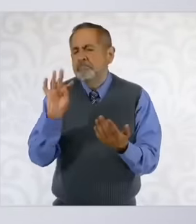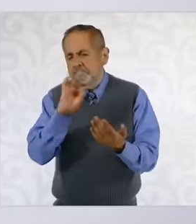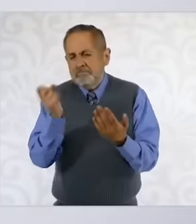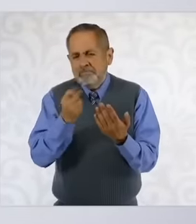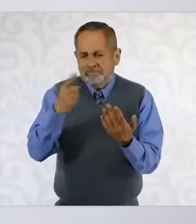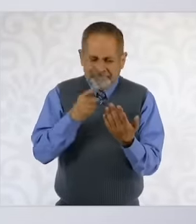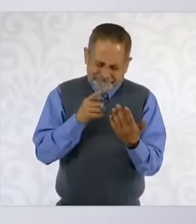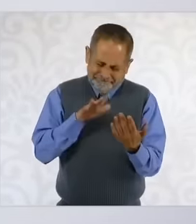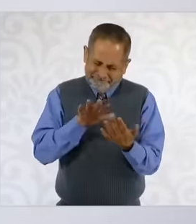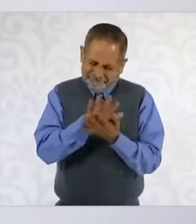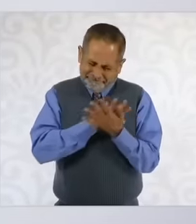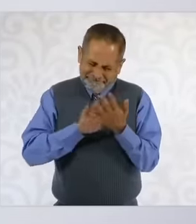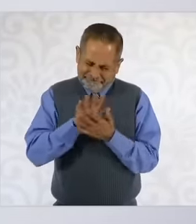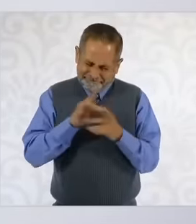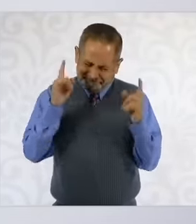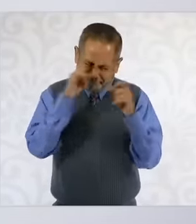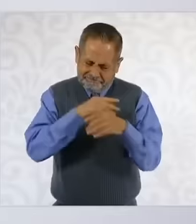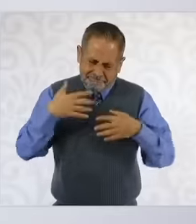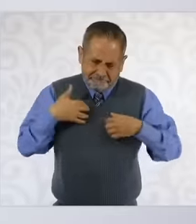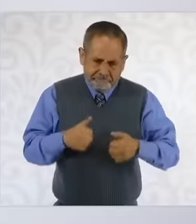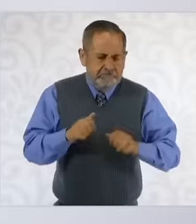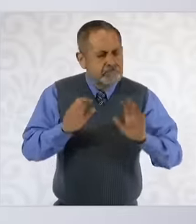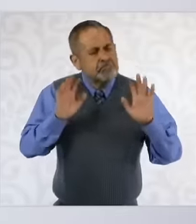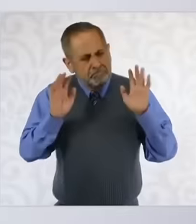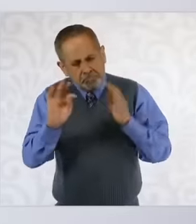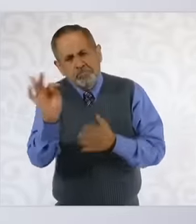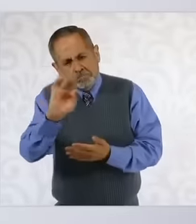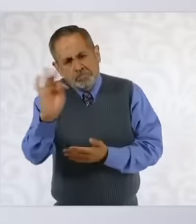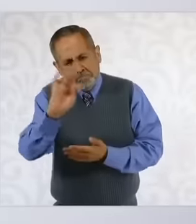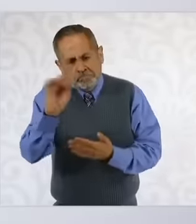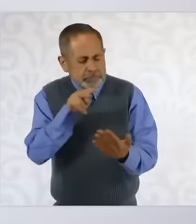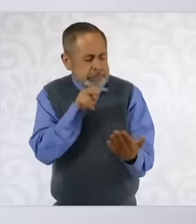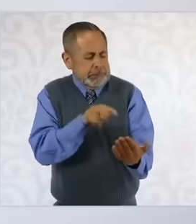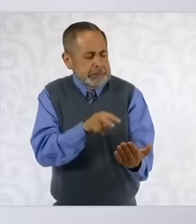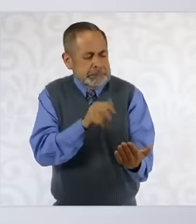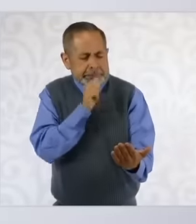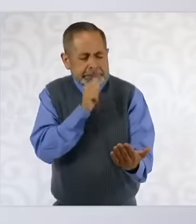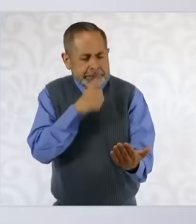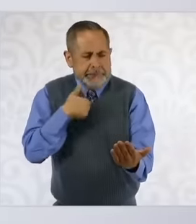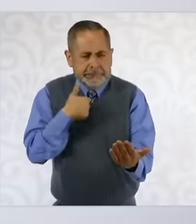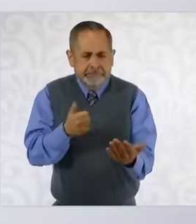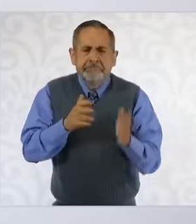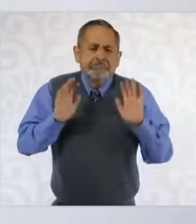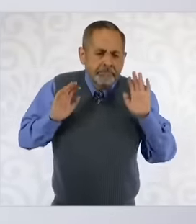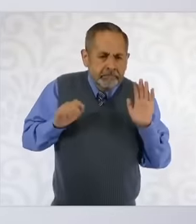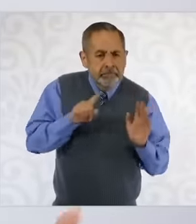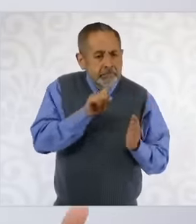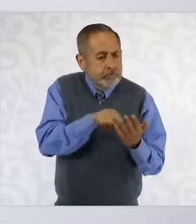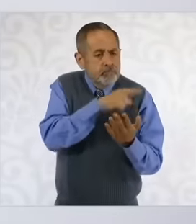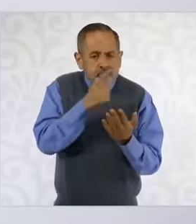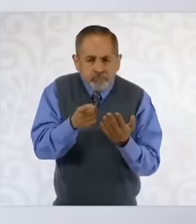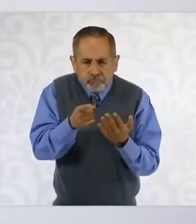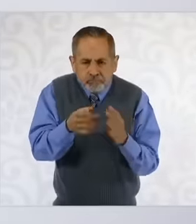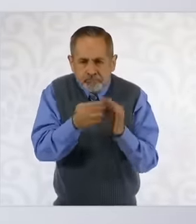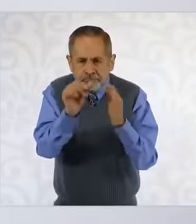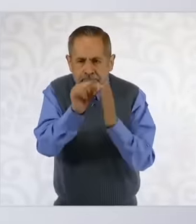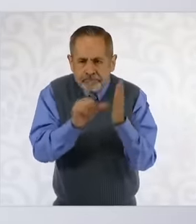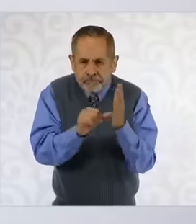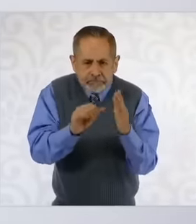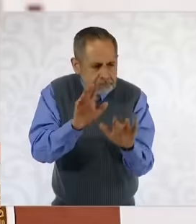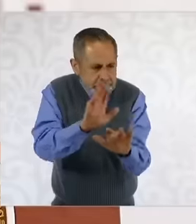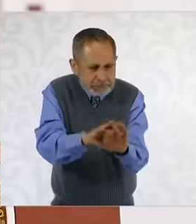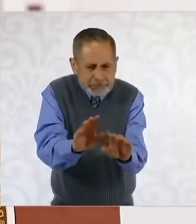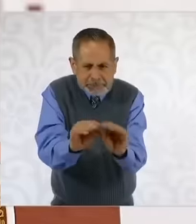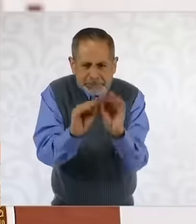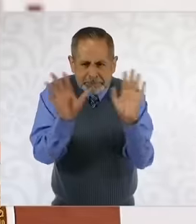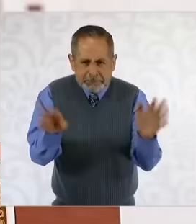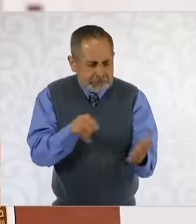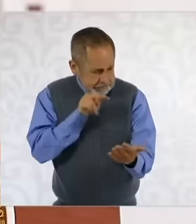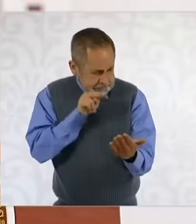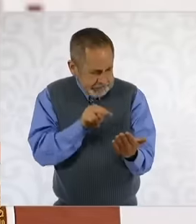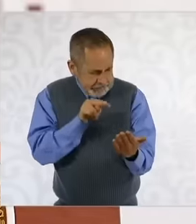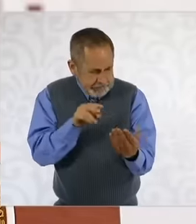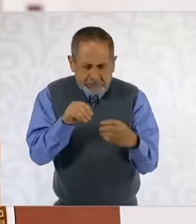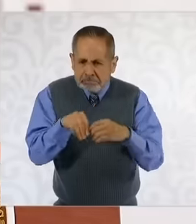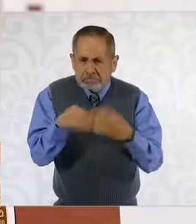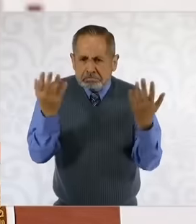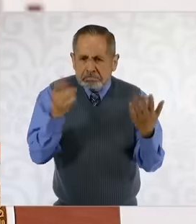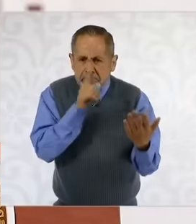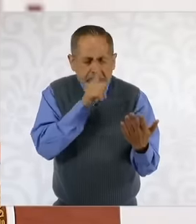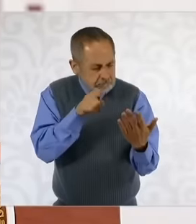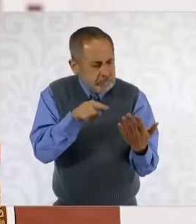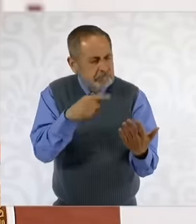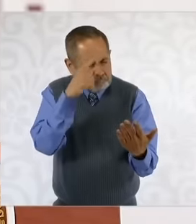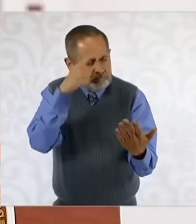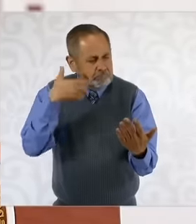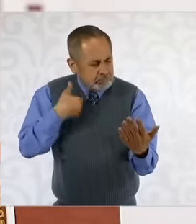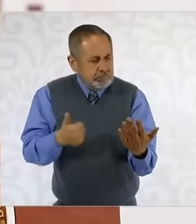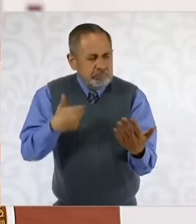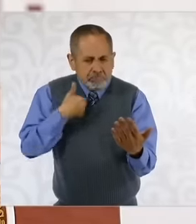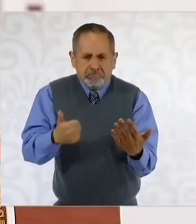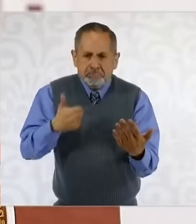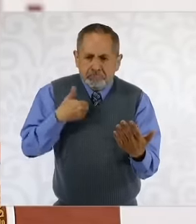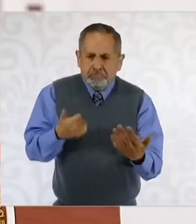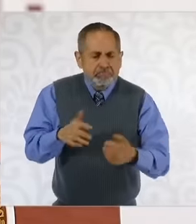complex to understand, but there are some that They are clear, absolutely clear, so what would I say